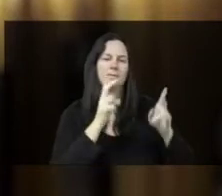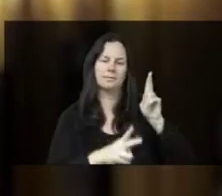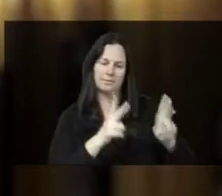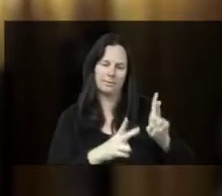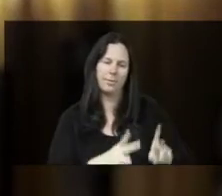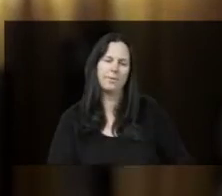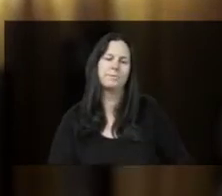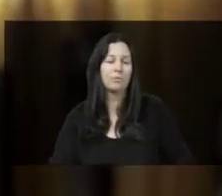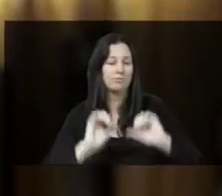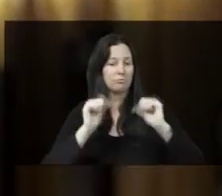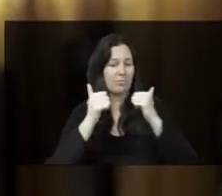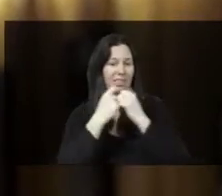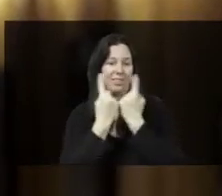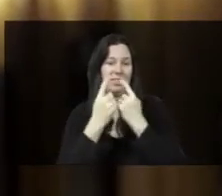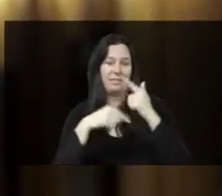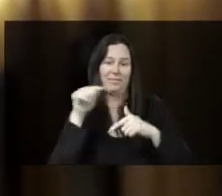and have changed their process.